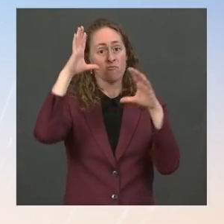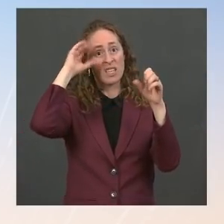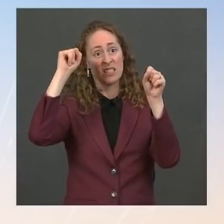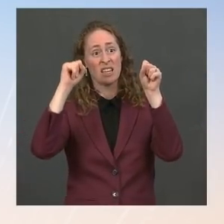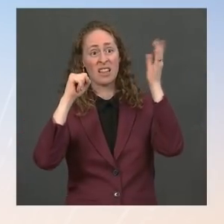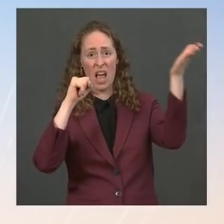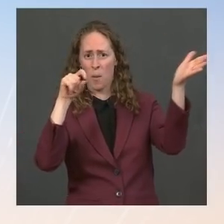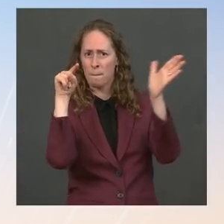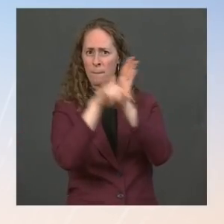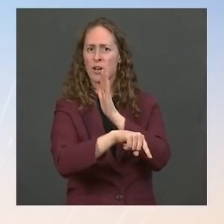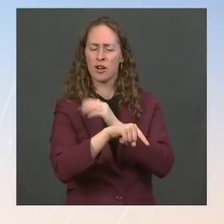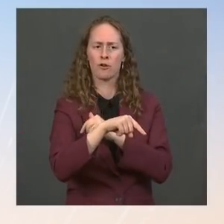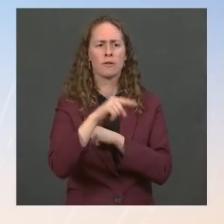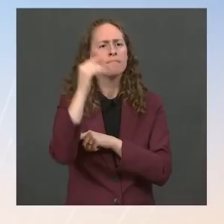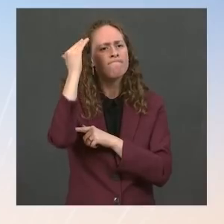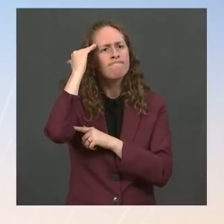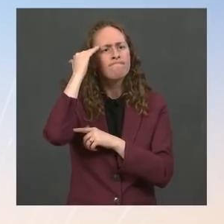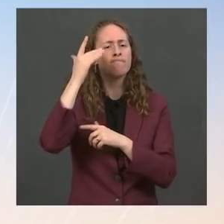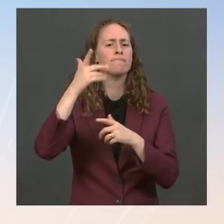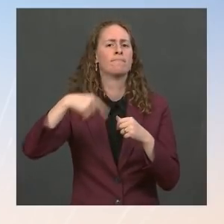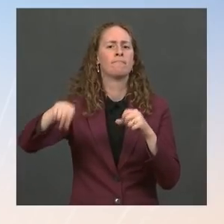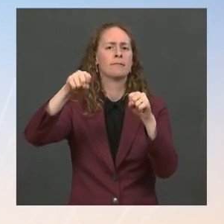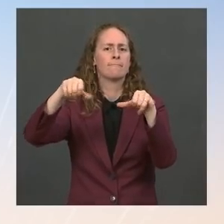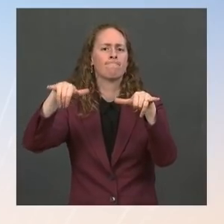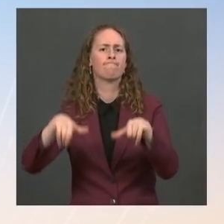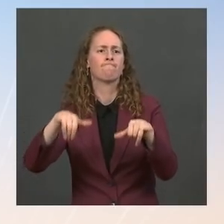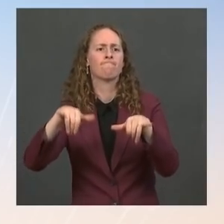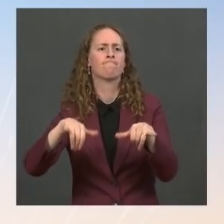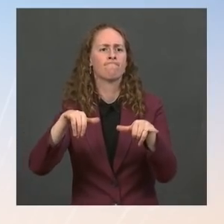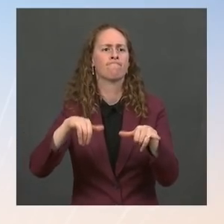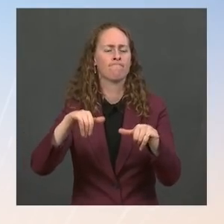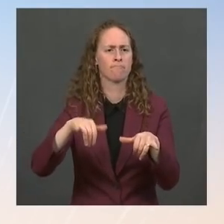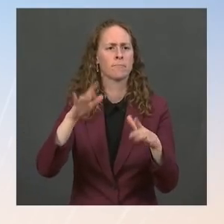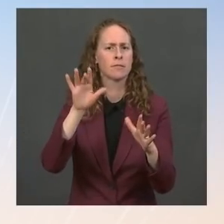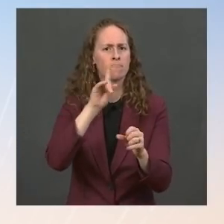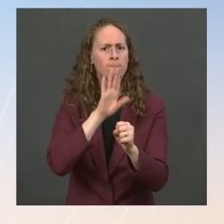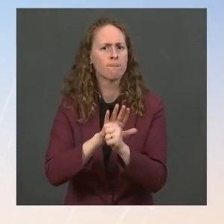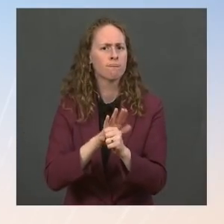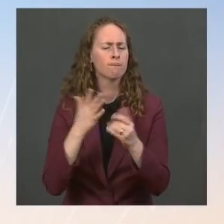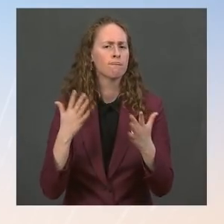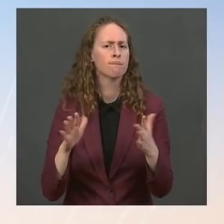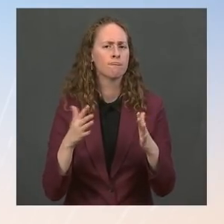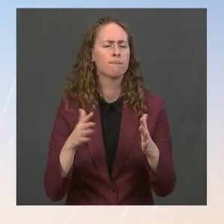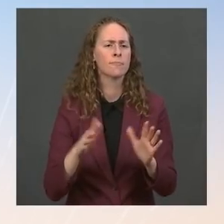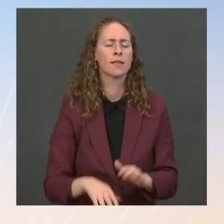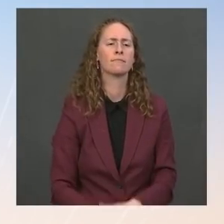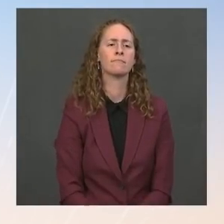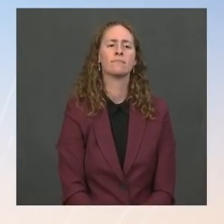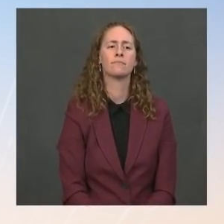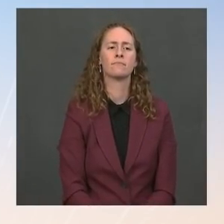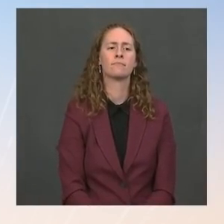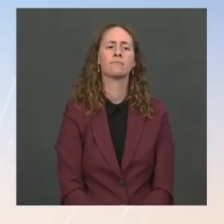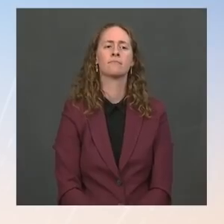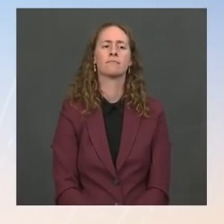So that was the campaign commitment that he made. But I think we can -- I can assure people that that is not our policy.